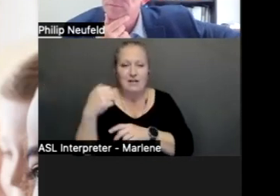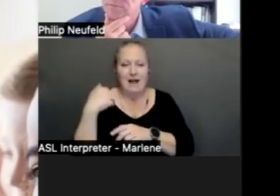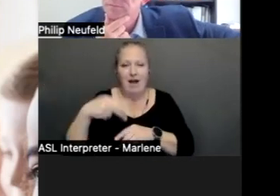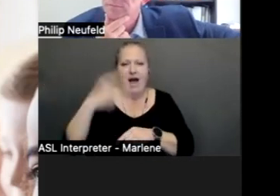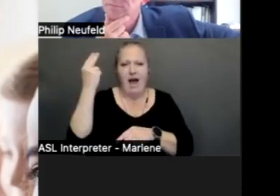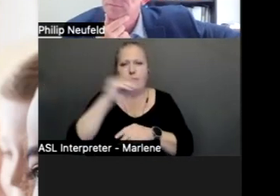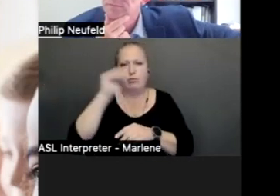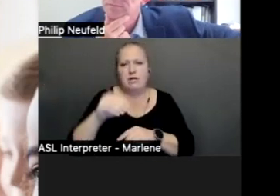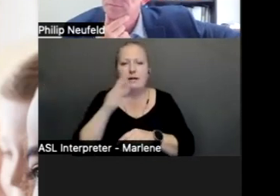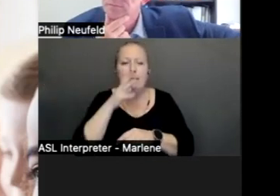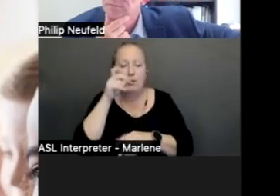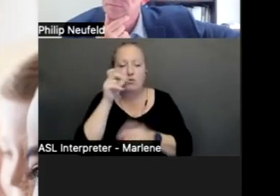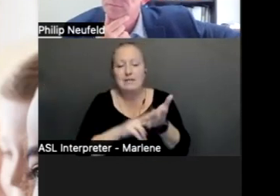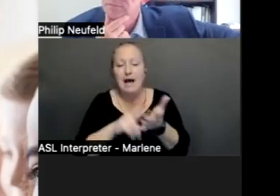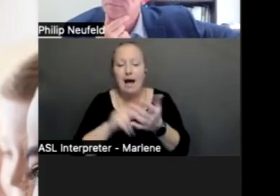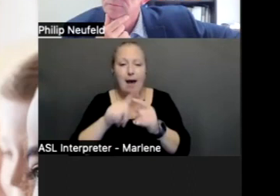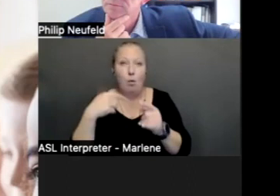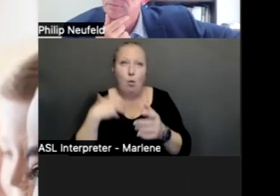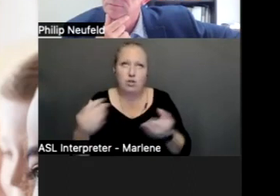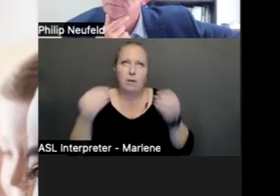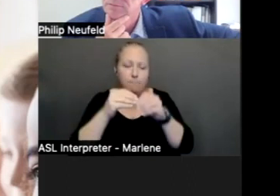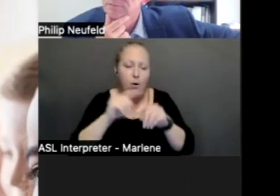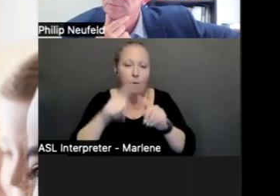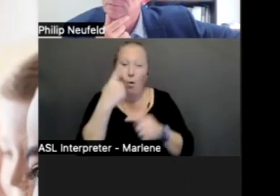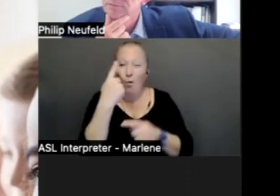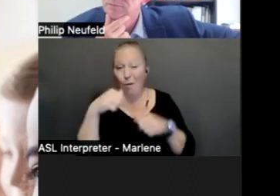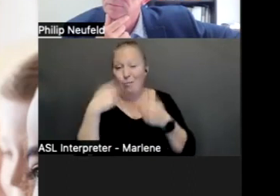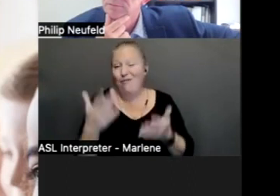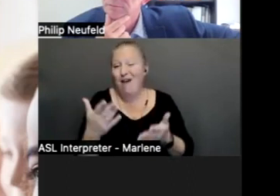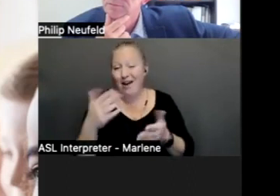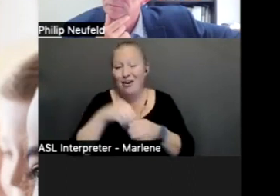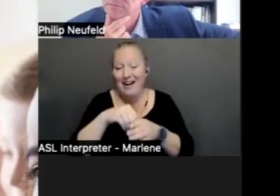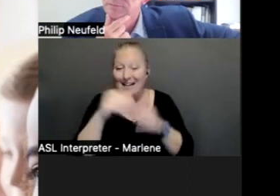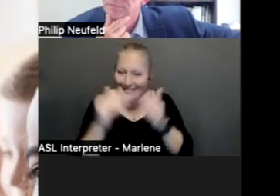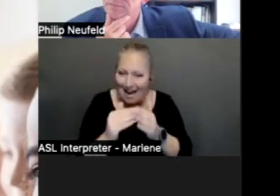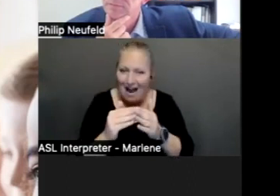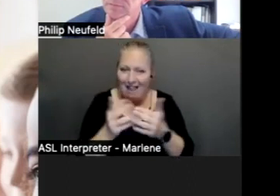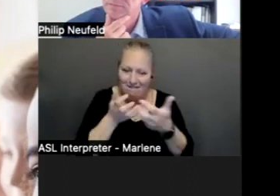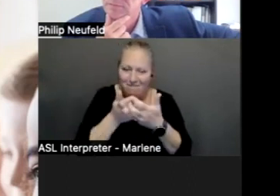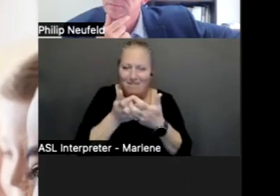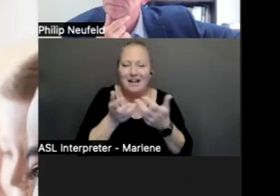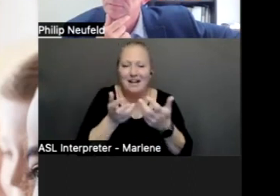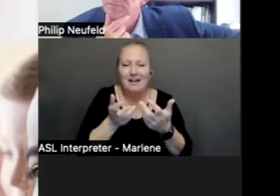that there were more, we only have one provider in town that like fit the bill and we have two